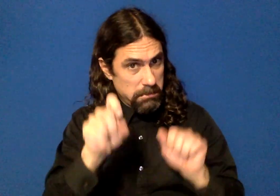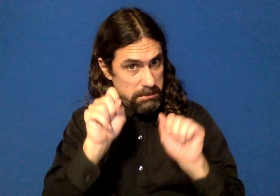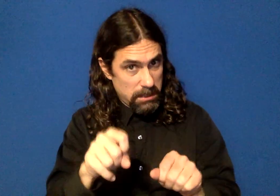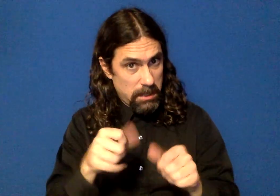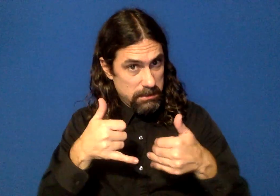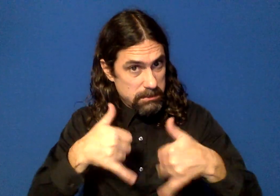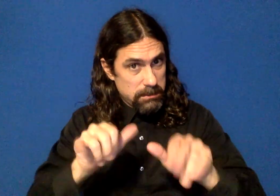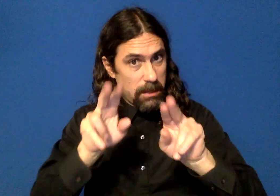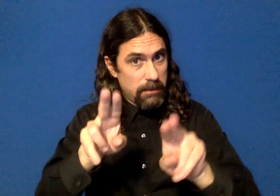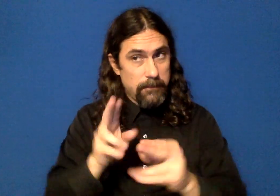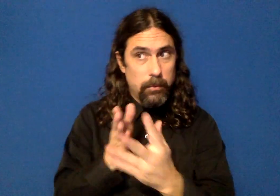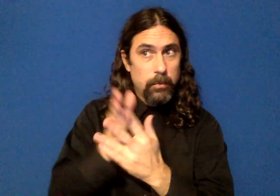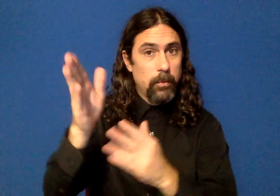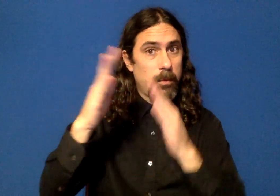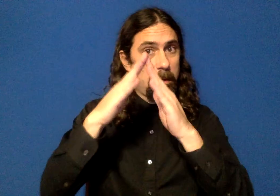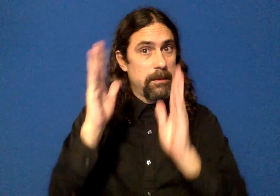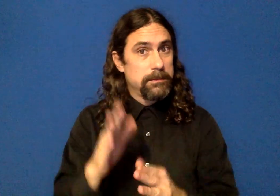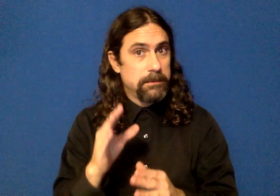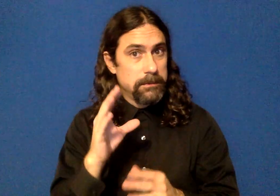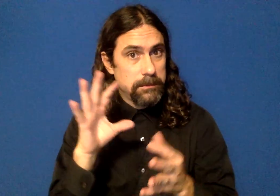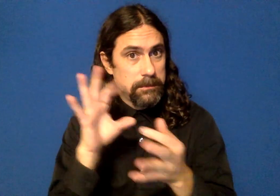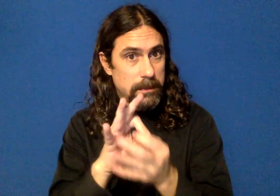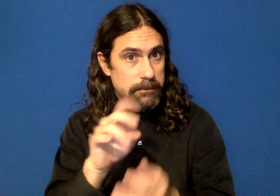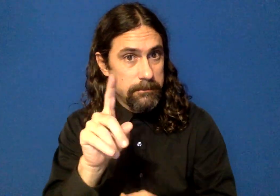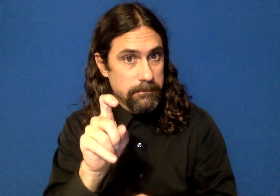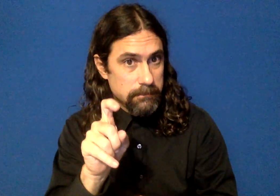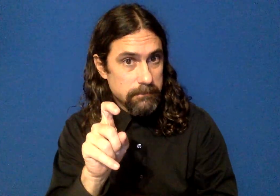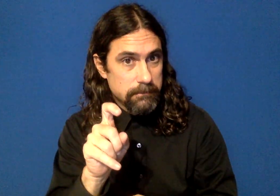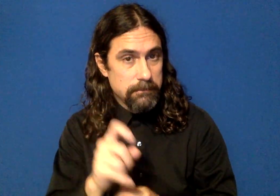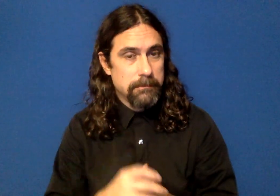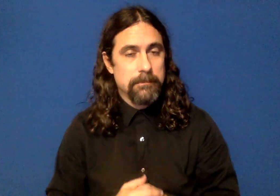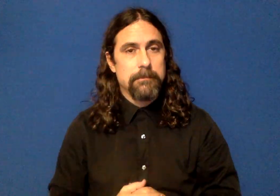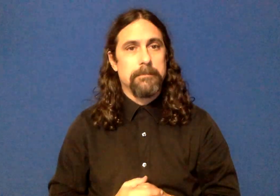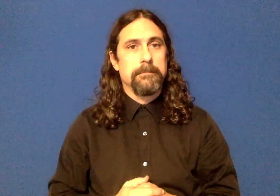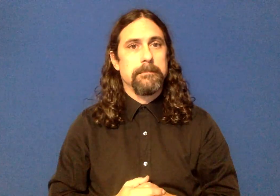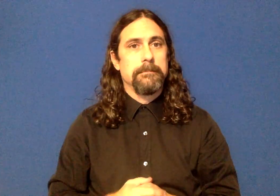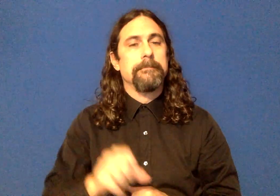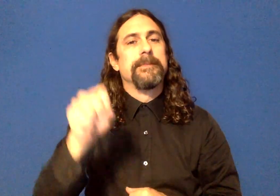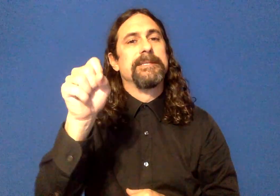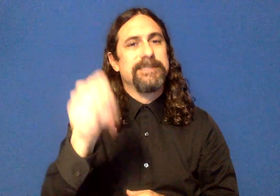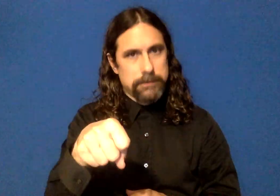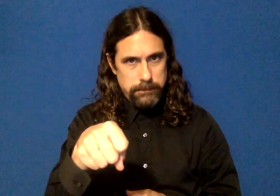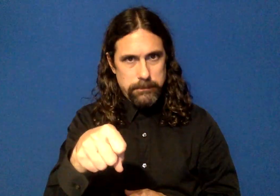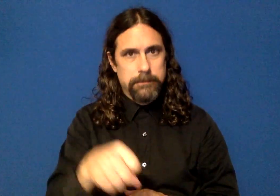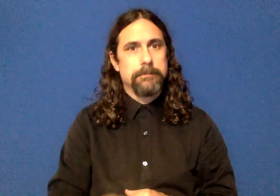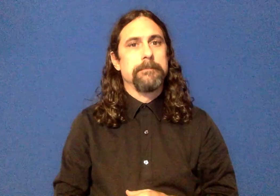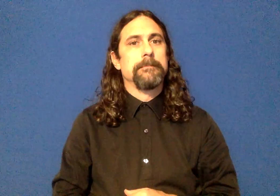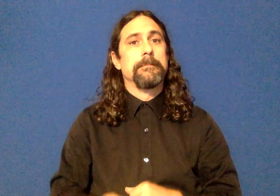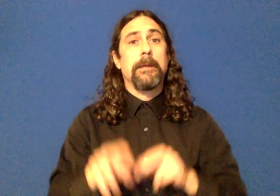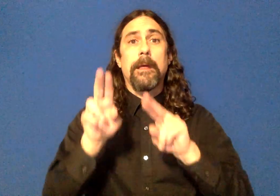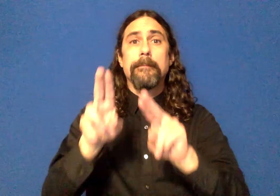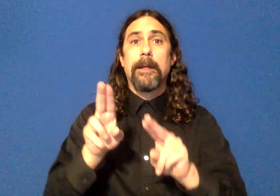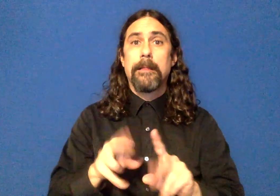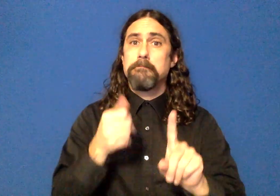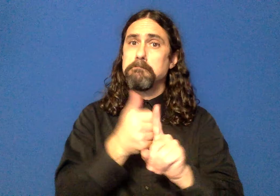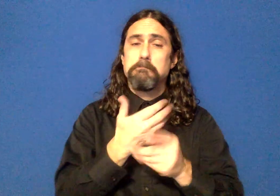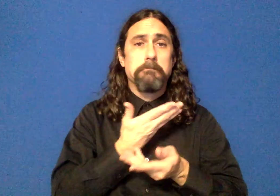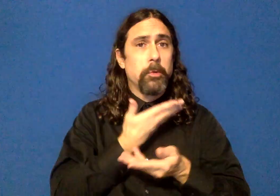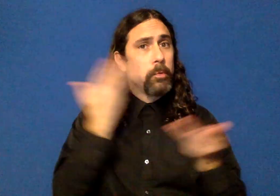Can I still apply through Housing Connect? Yes. Applicants who do not have a mobility,